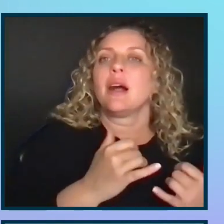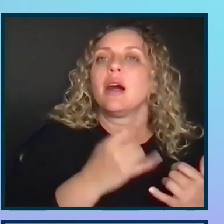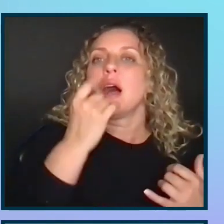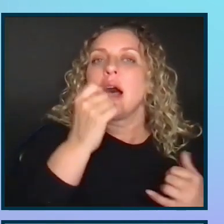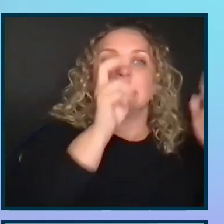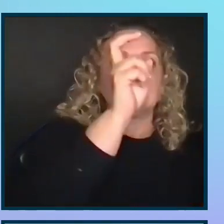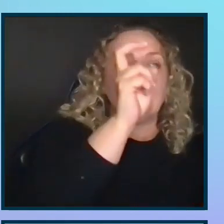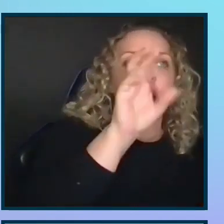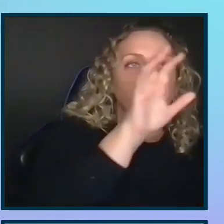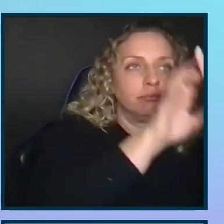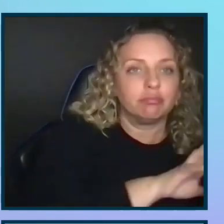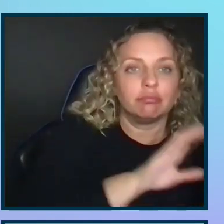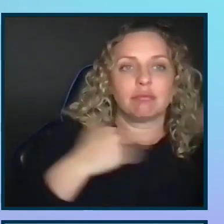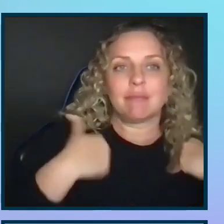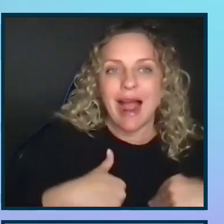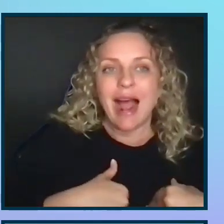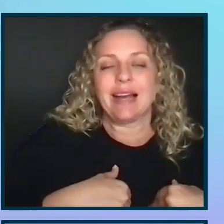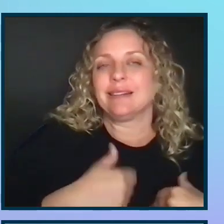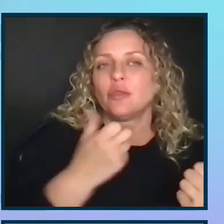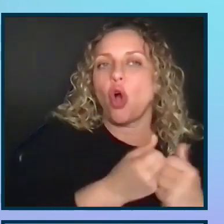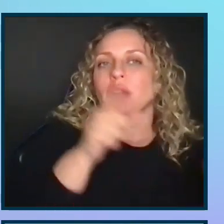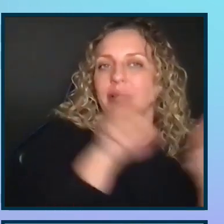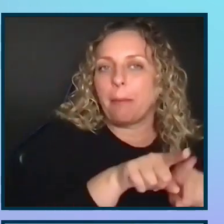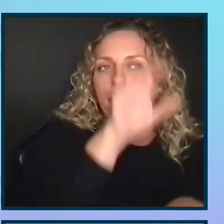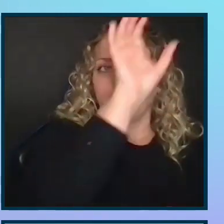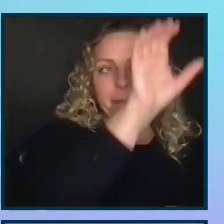body and sub parts of the page is kind of similar from page to page.